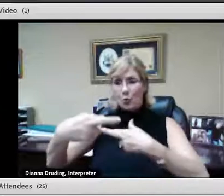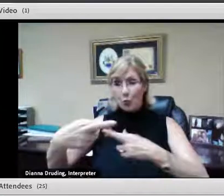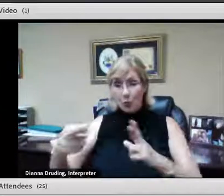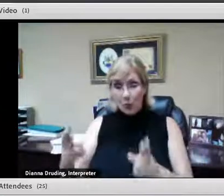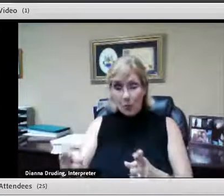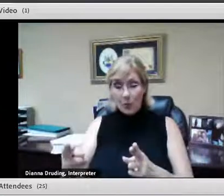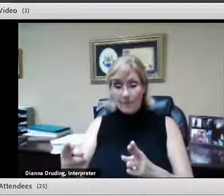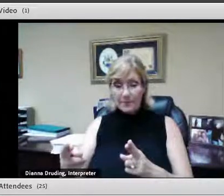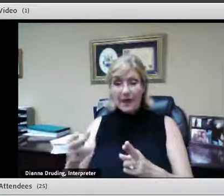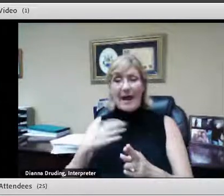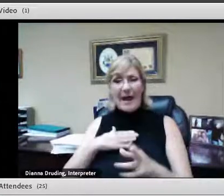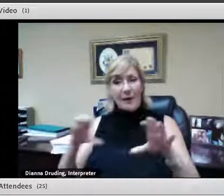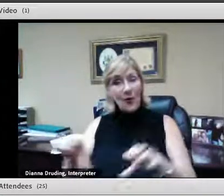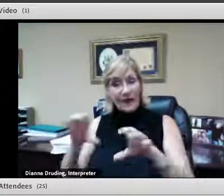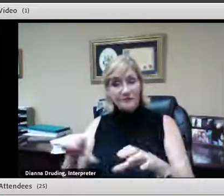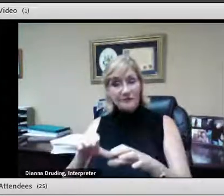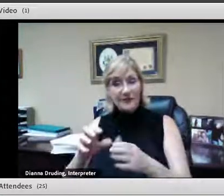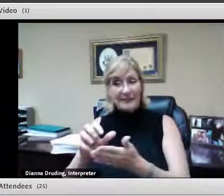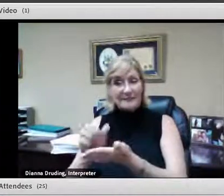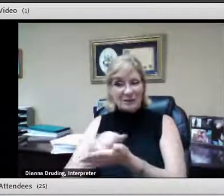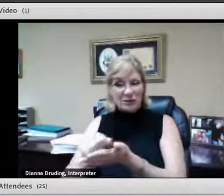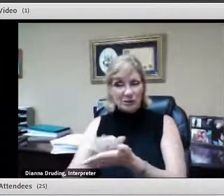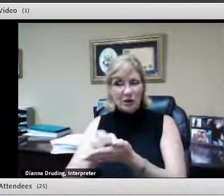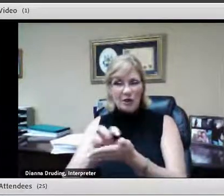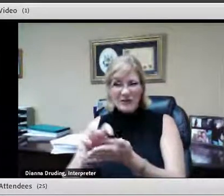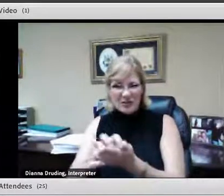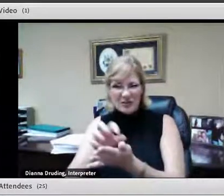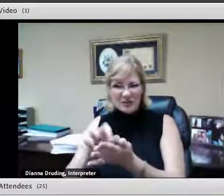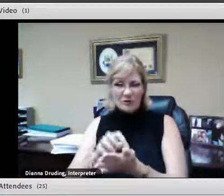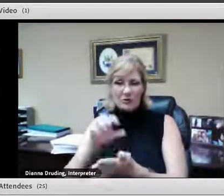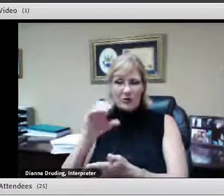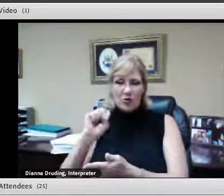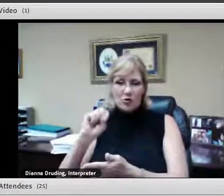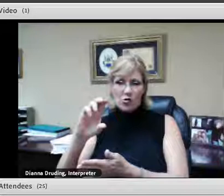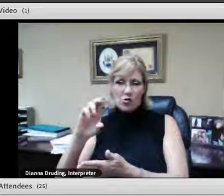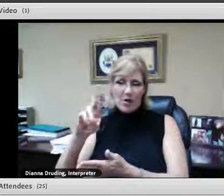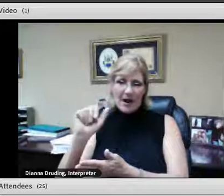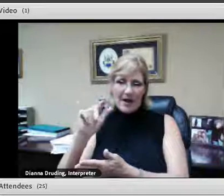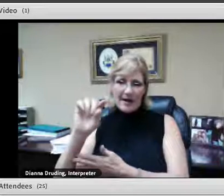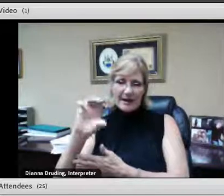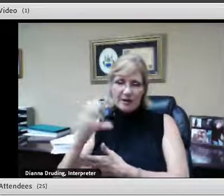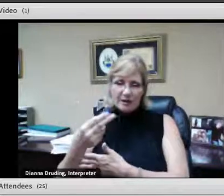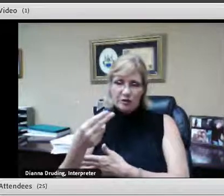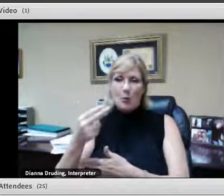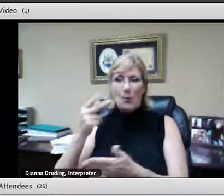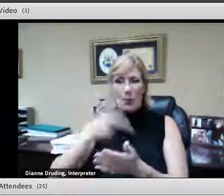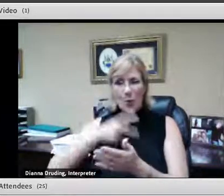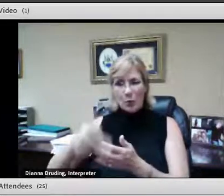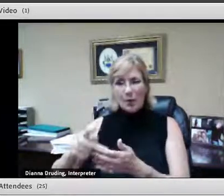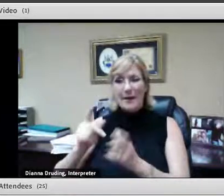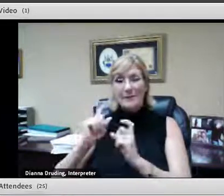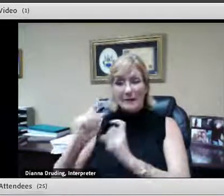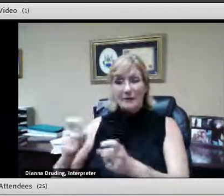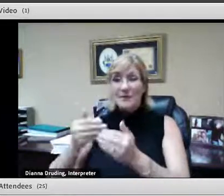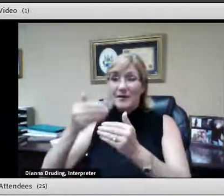it actually activated a Scratch program that gave them the next clue that they needed. And so, you know, using things like Makey Makey